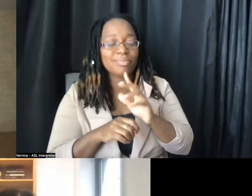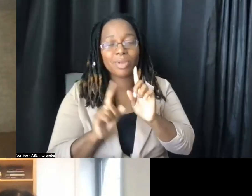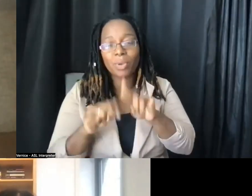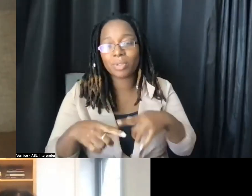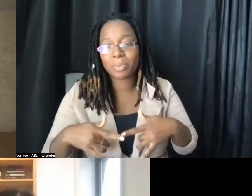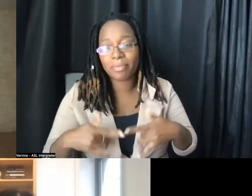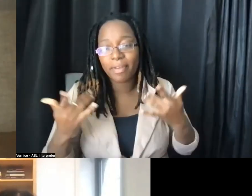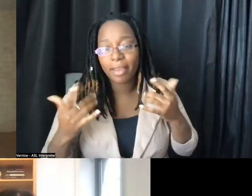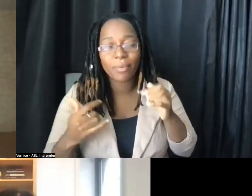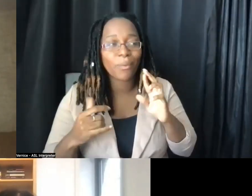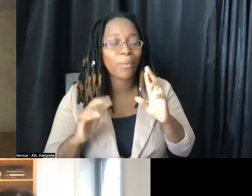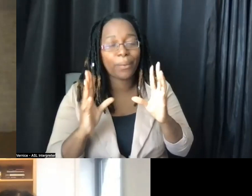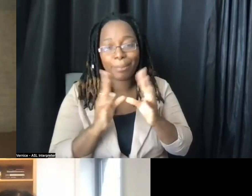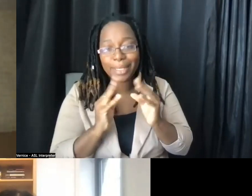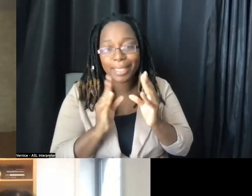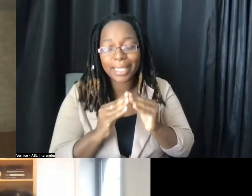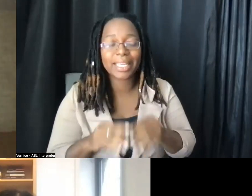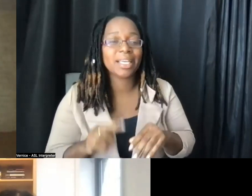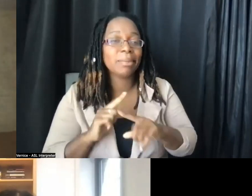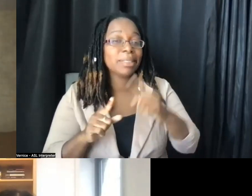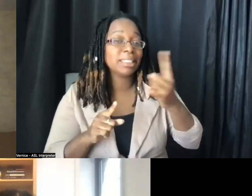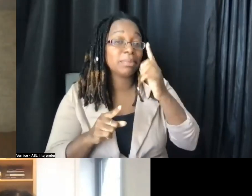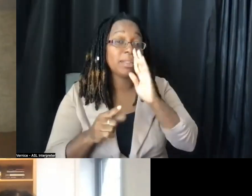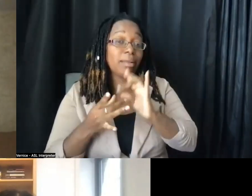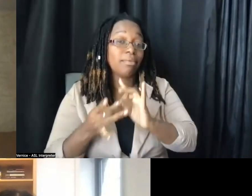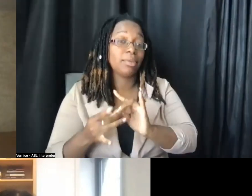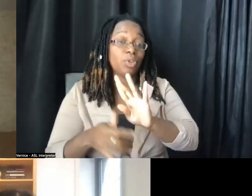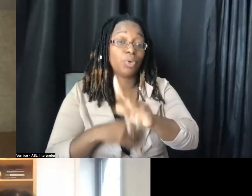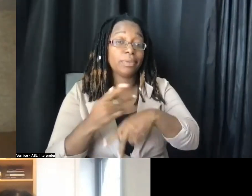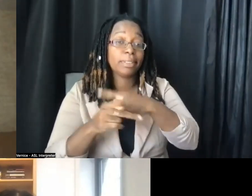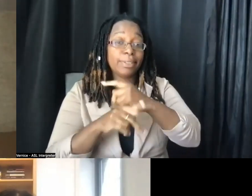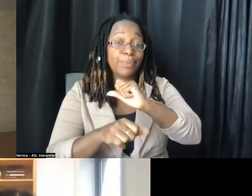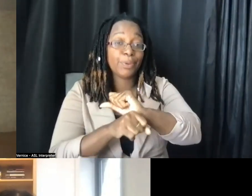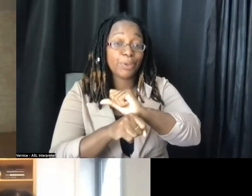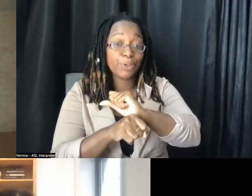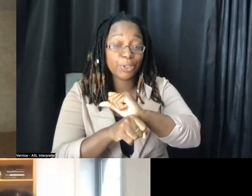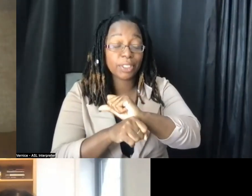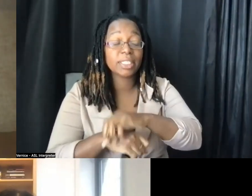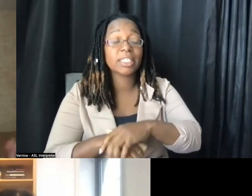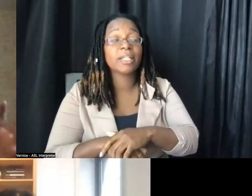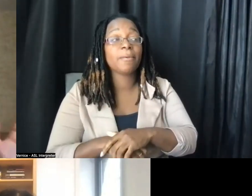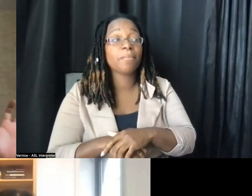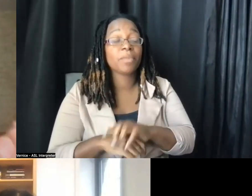You go to a meeting. Or you see something relevant to your practice.